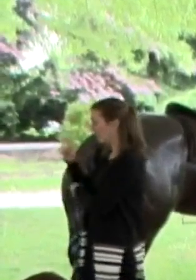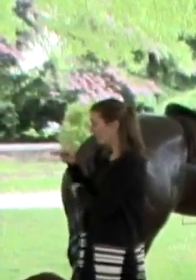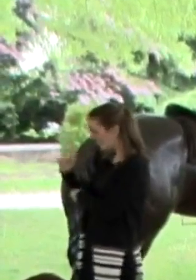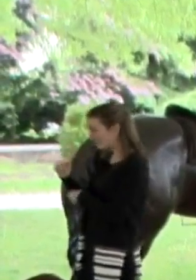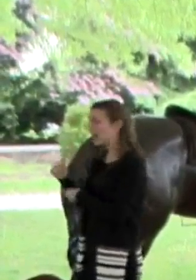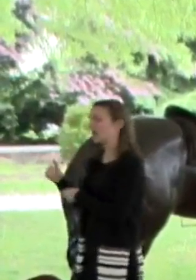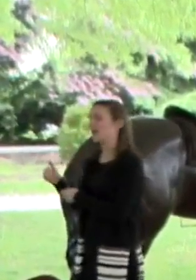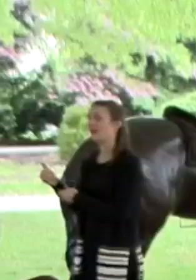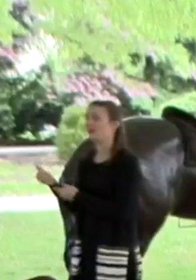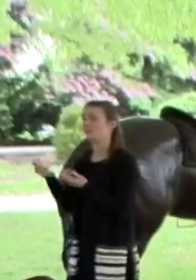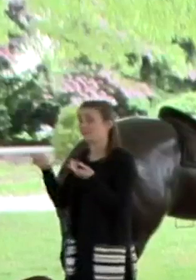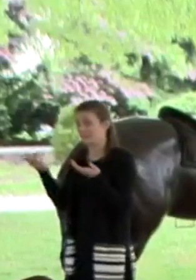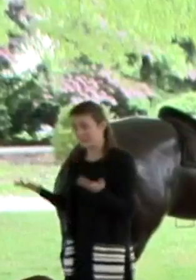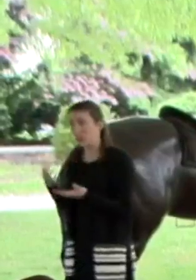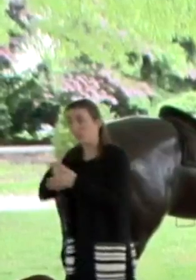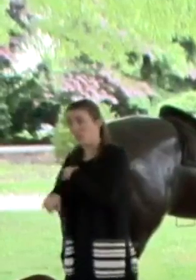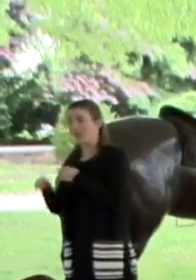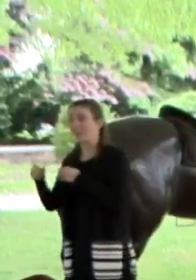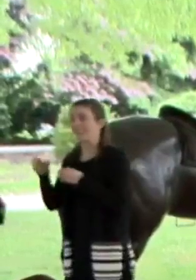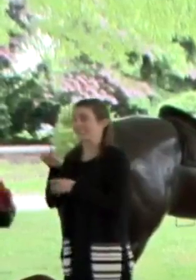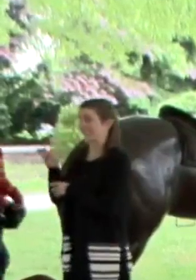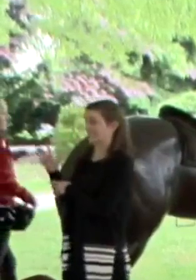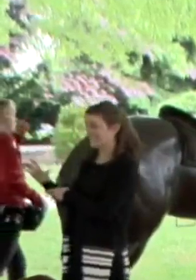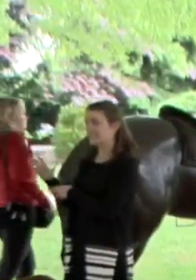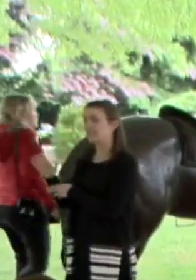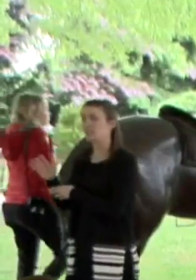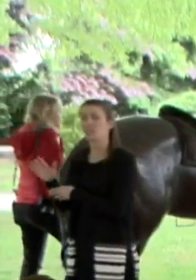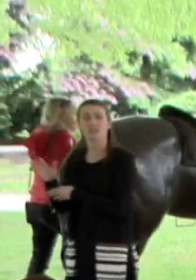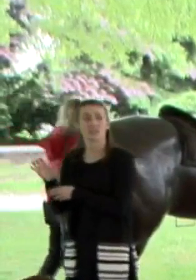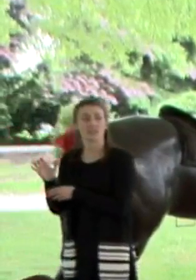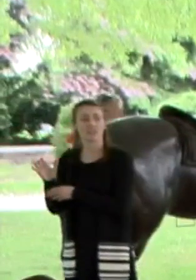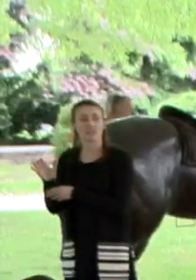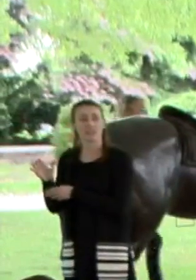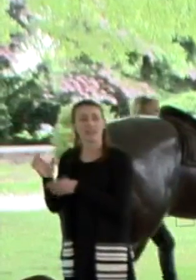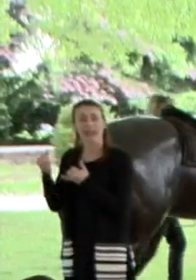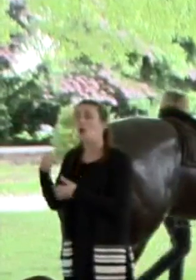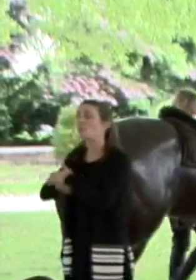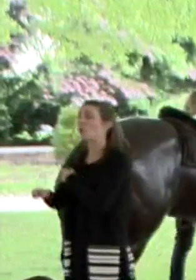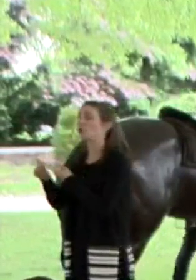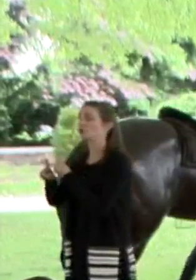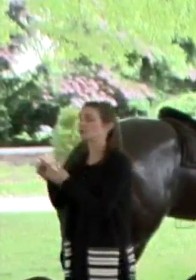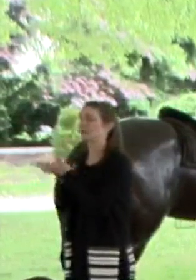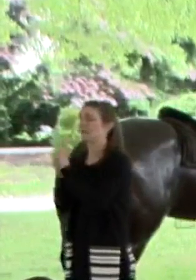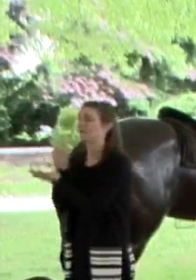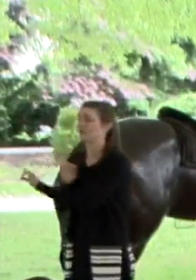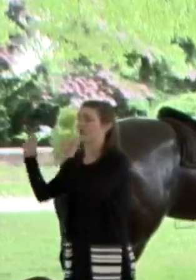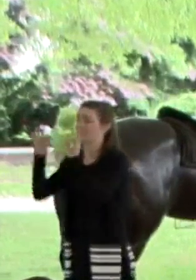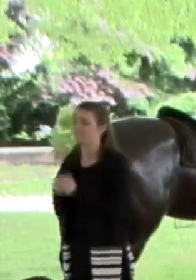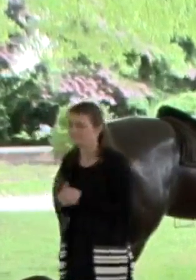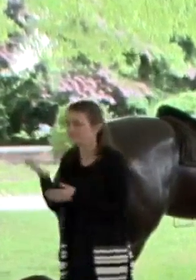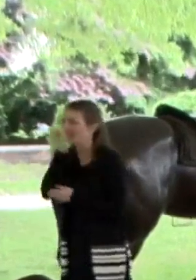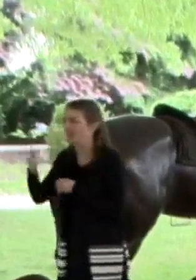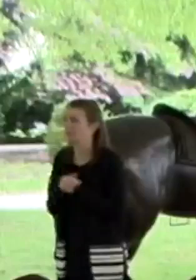NEW COLUMBIA FITS AND THAT IS